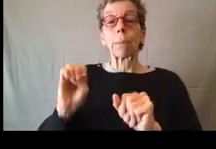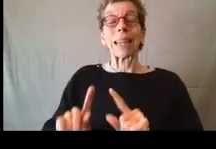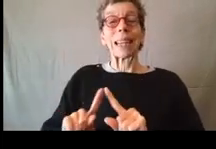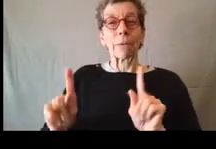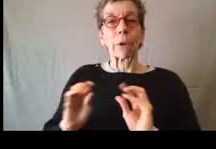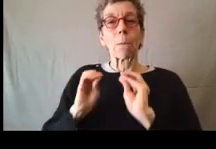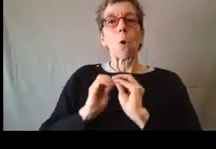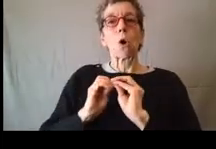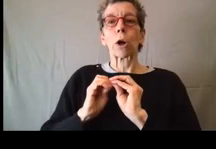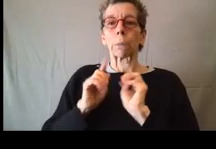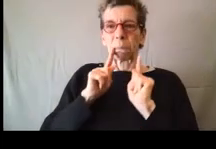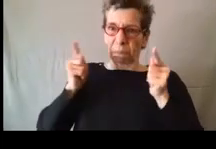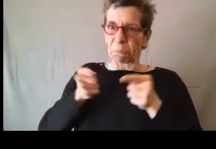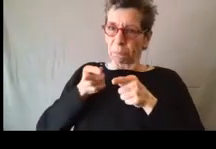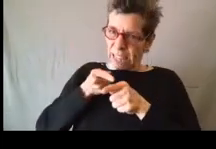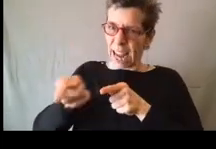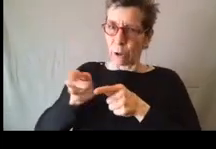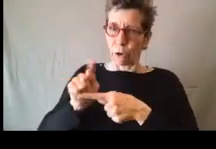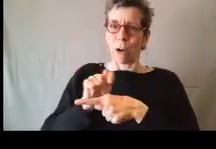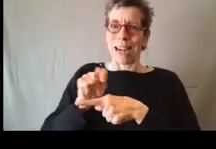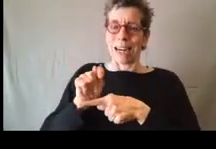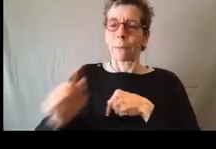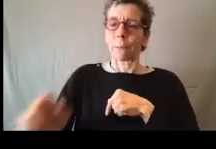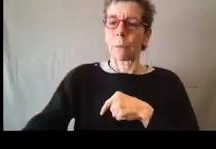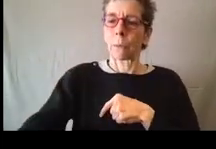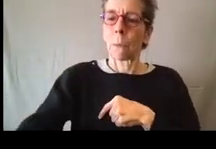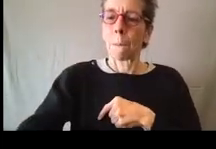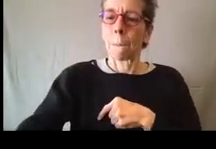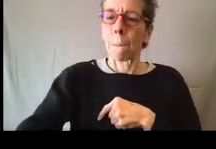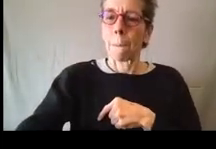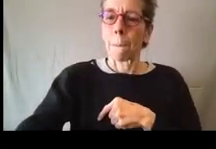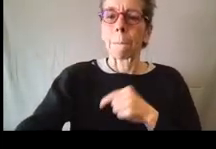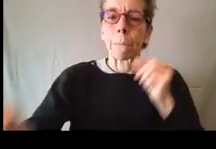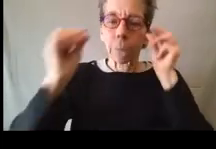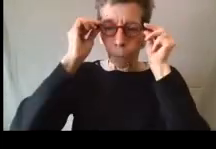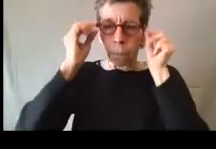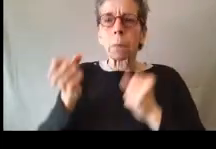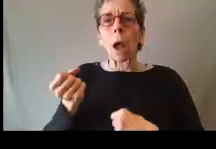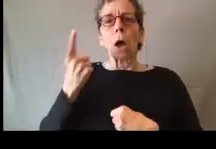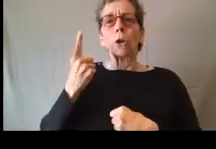training. As the presenters noted understanding the change in implicit bias in training outcomes